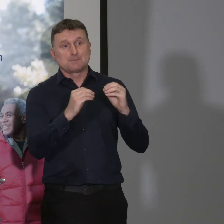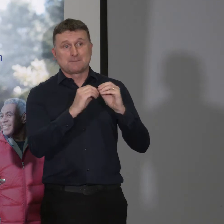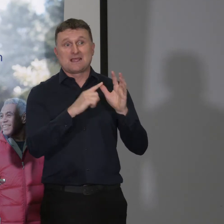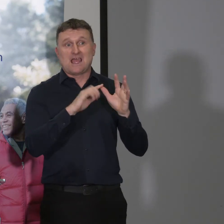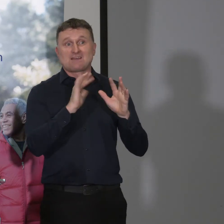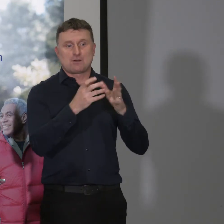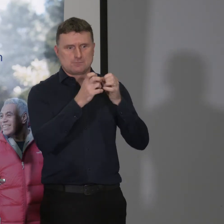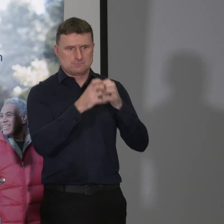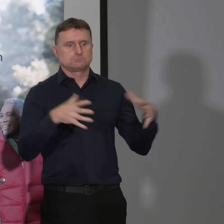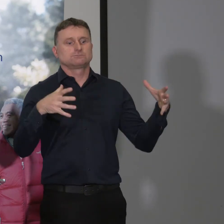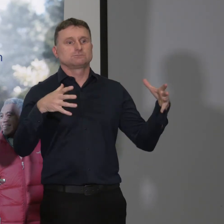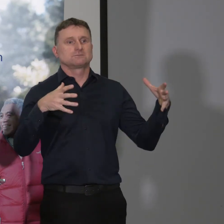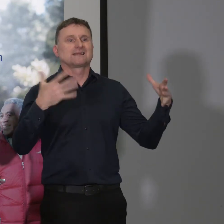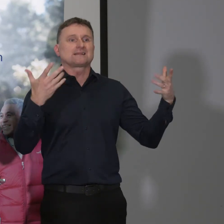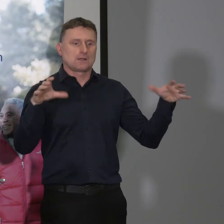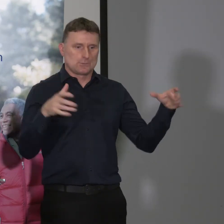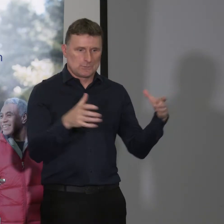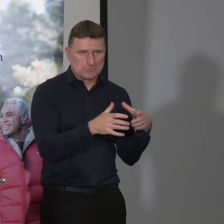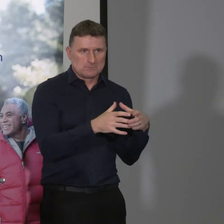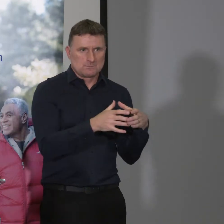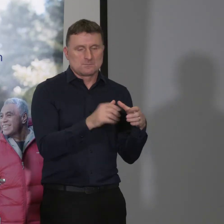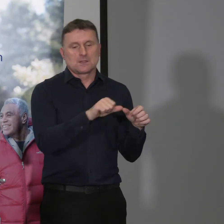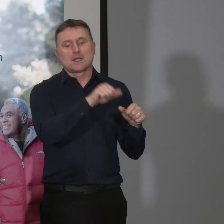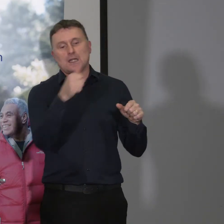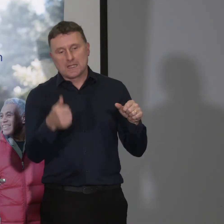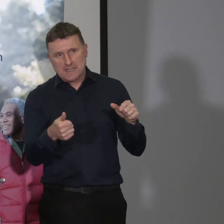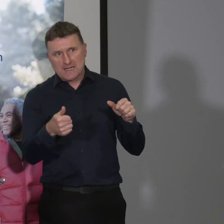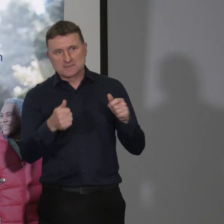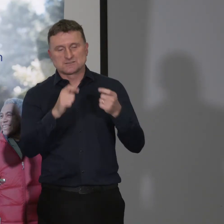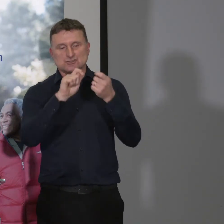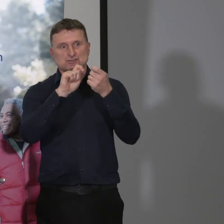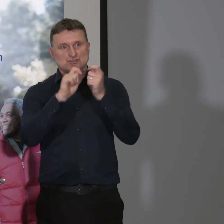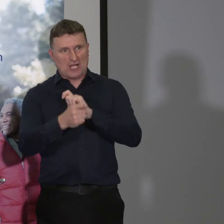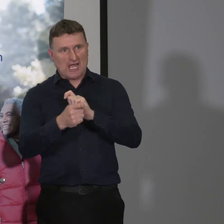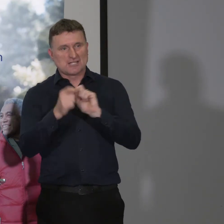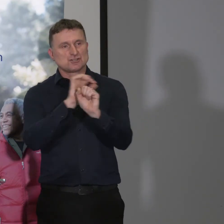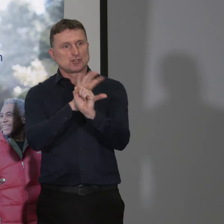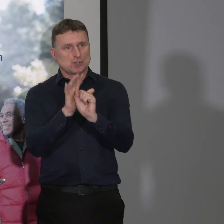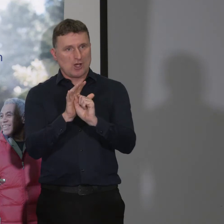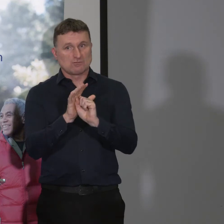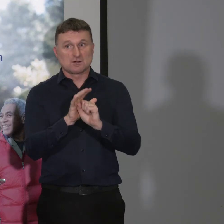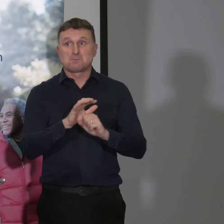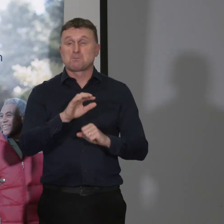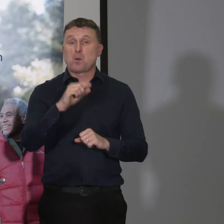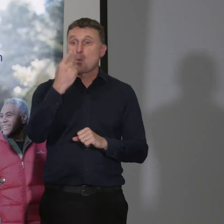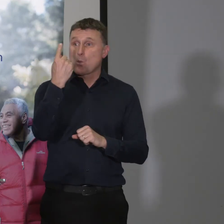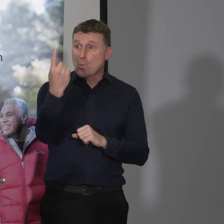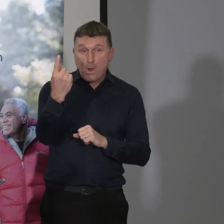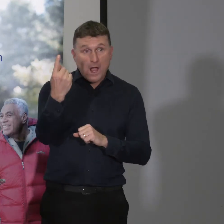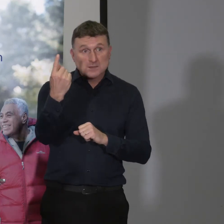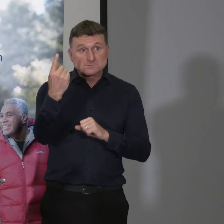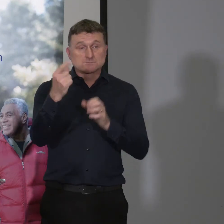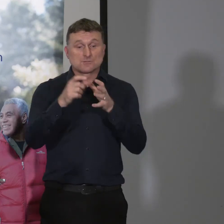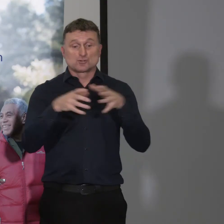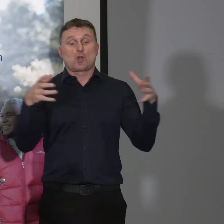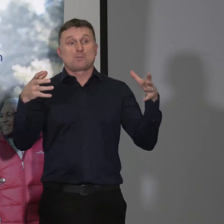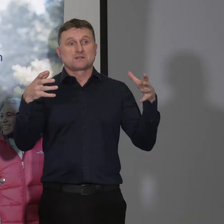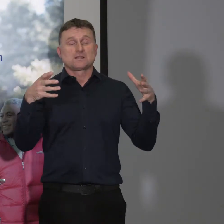a BA.2 and then a BA.5 driven wave. What seems to be the